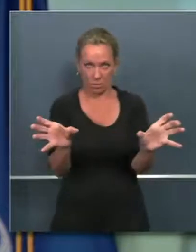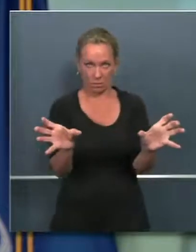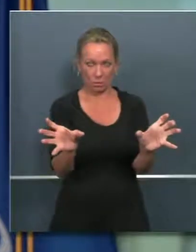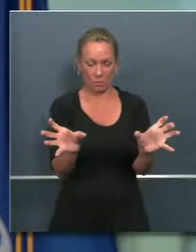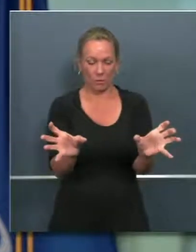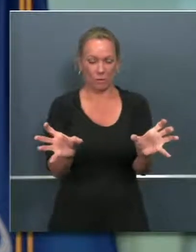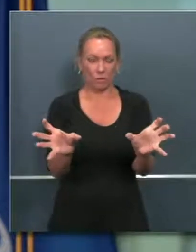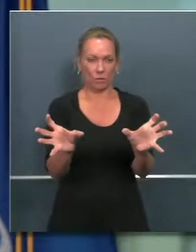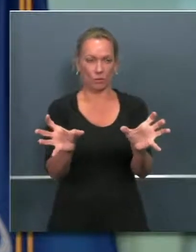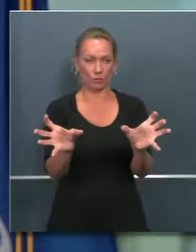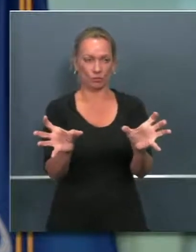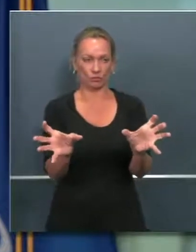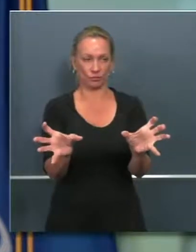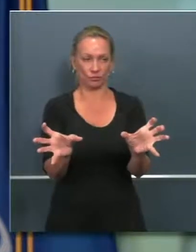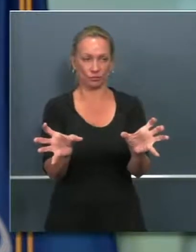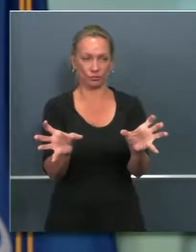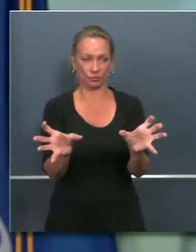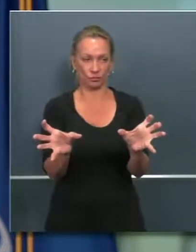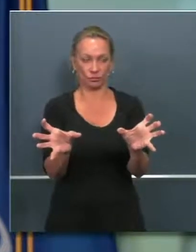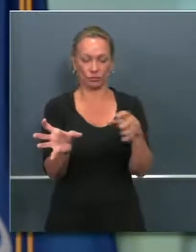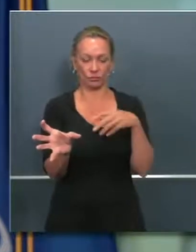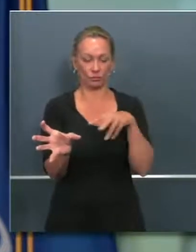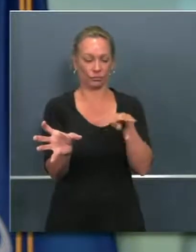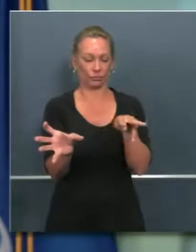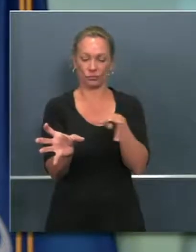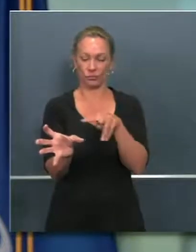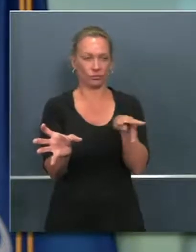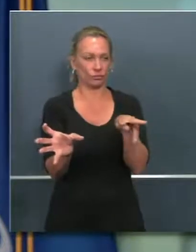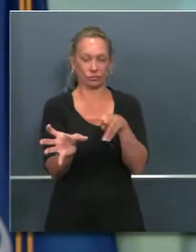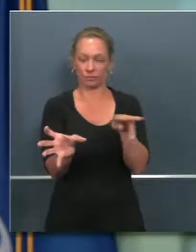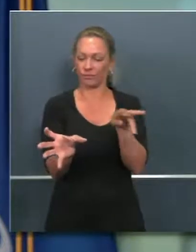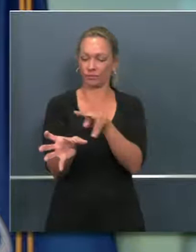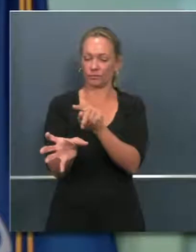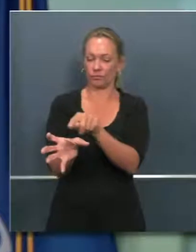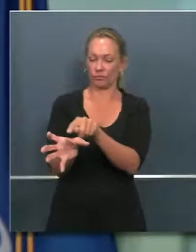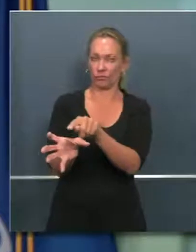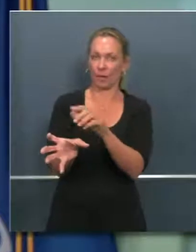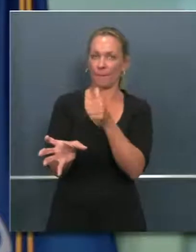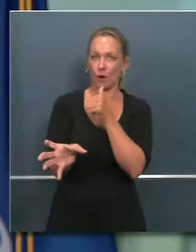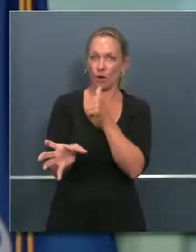driver of the business in those locations where you might have a restaurant with a bar where you